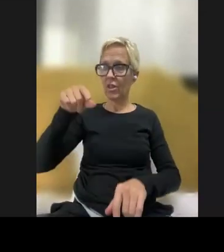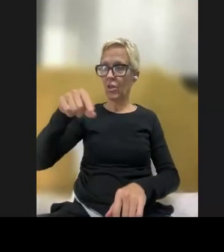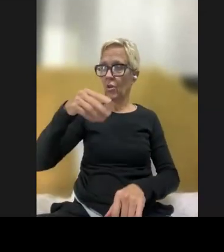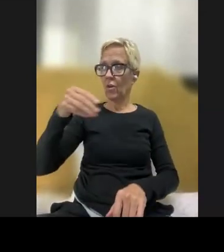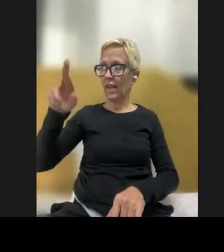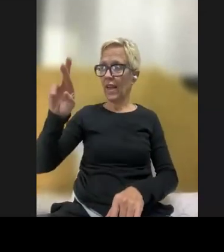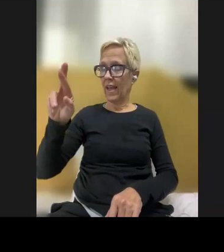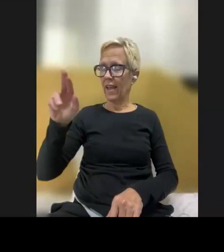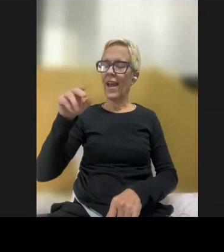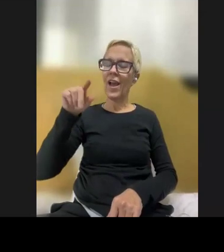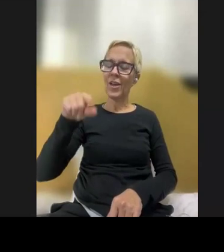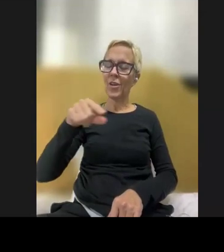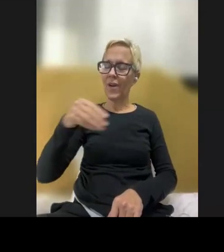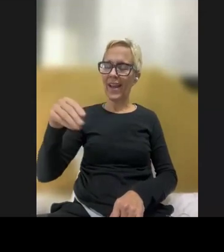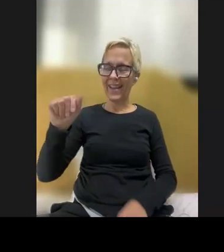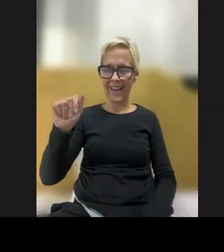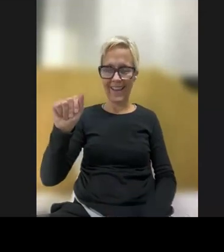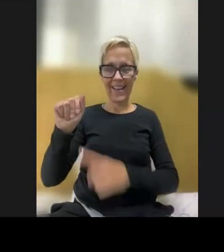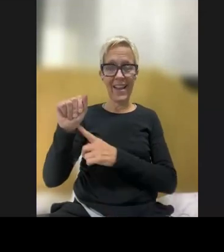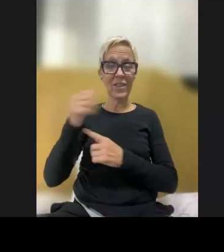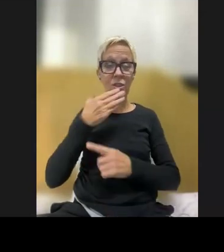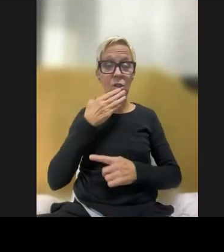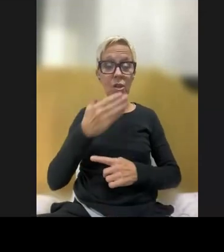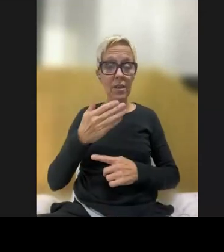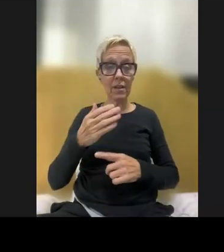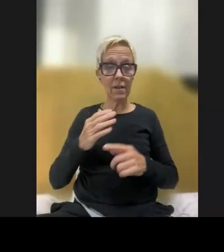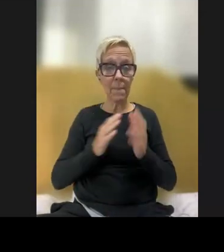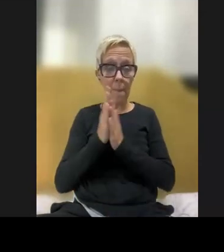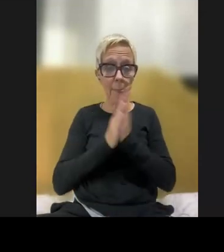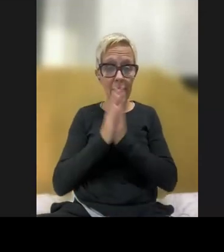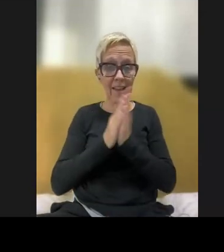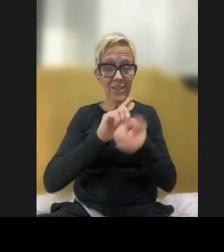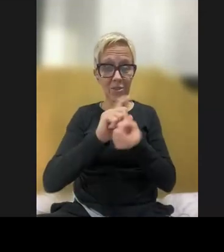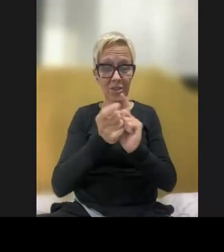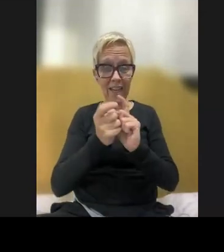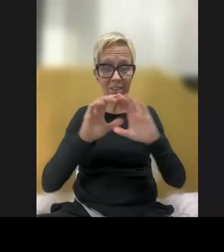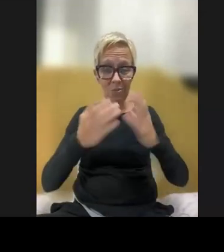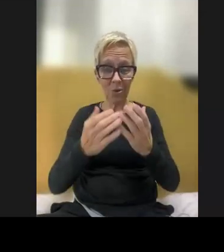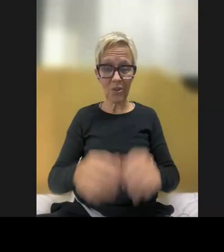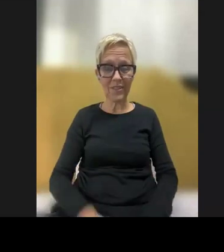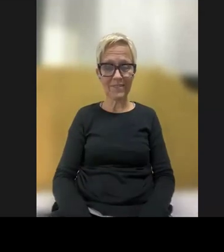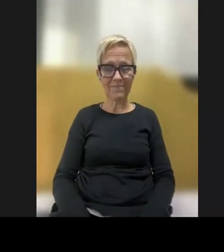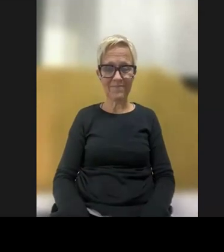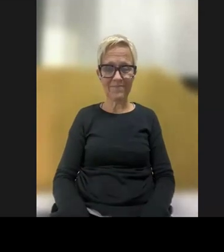Or drop your question in the Q&A. I'll keep monitoring that.